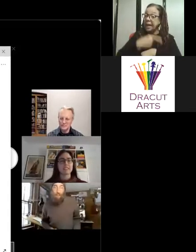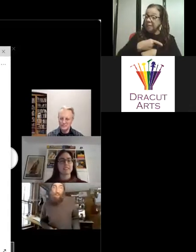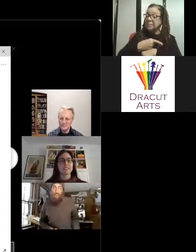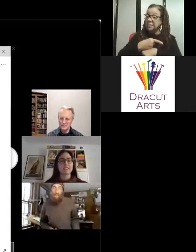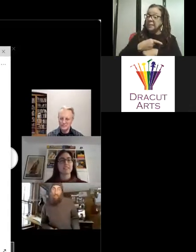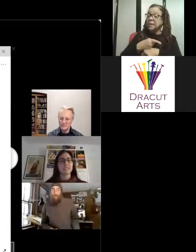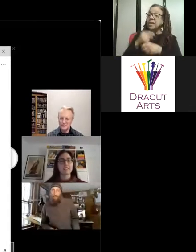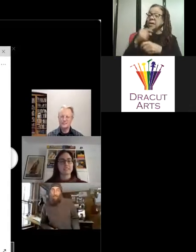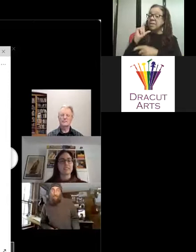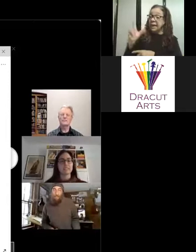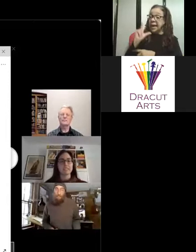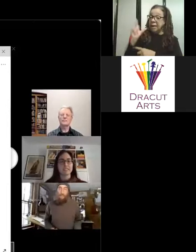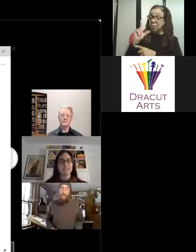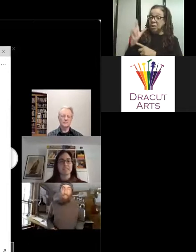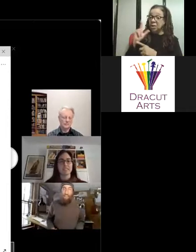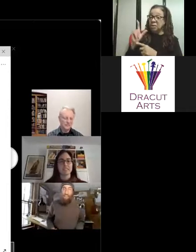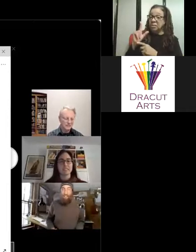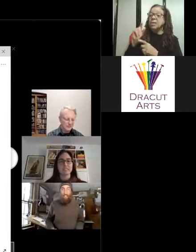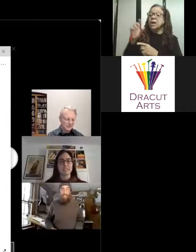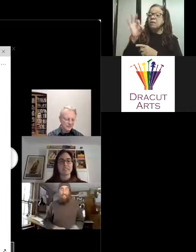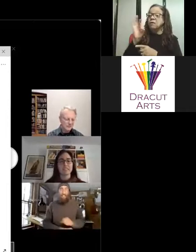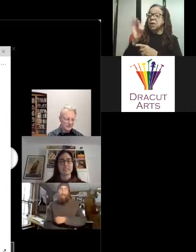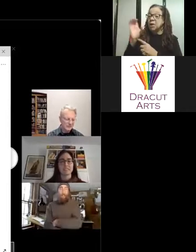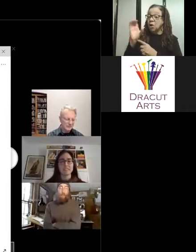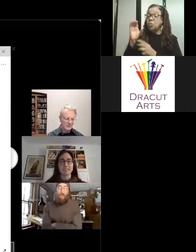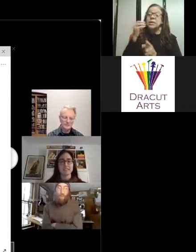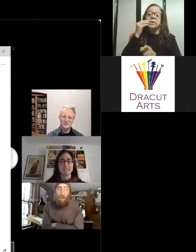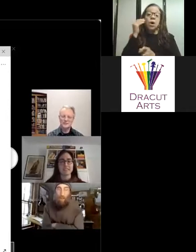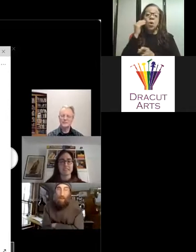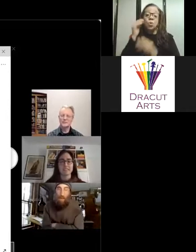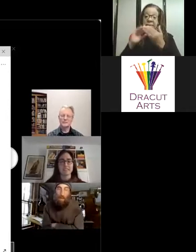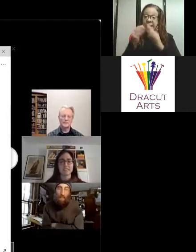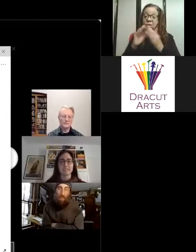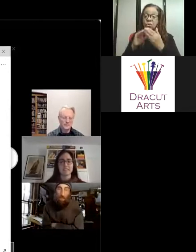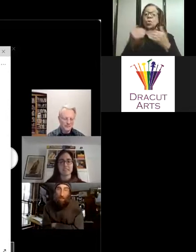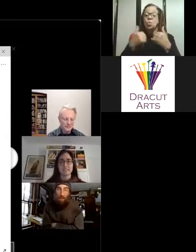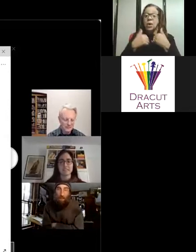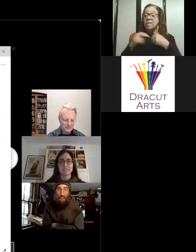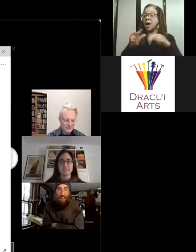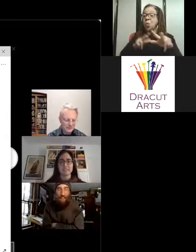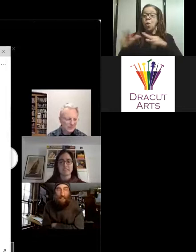here in Henniker, and Freeman Colby's hometown. They have a Civil War poster, I've walked by all my life, and when I drew this, I thought,